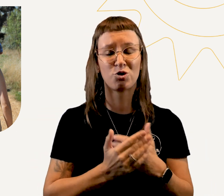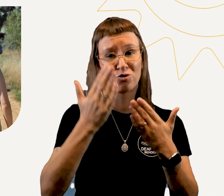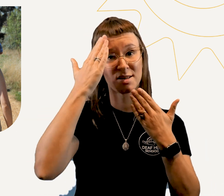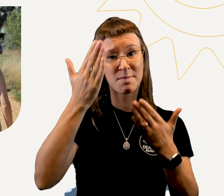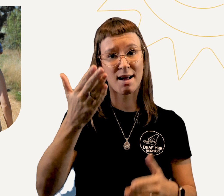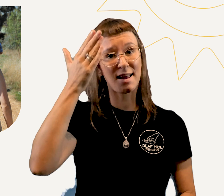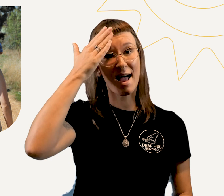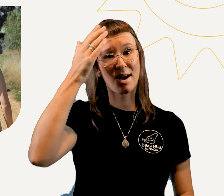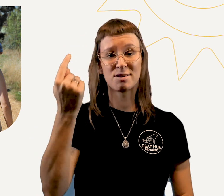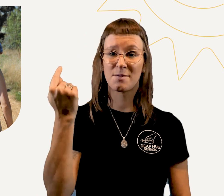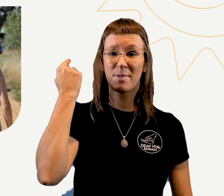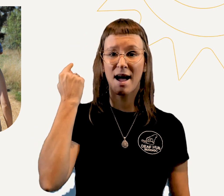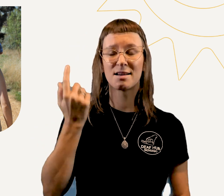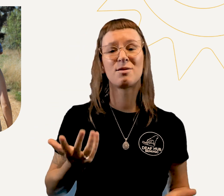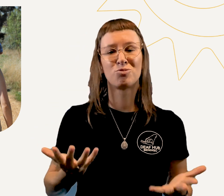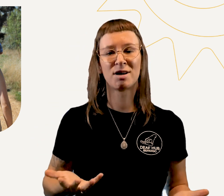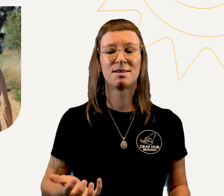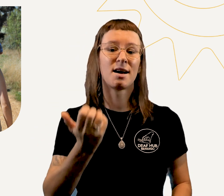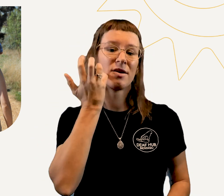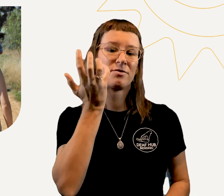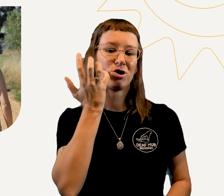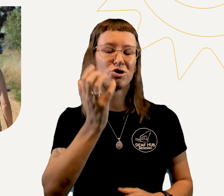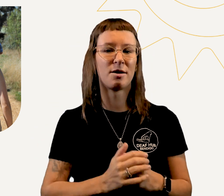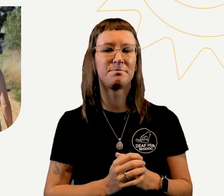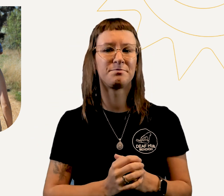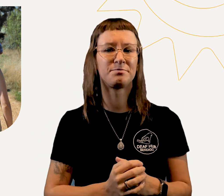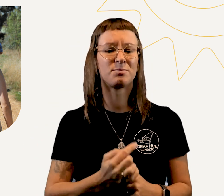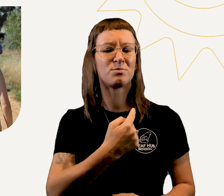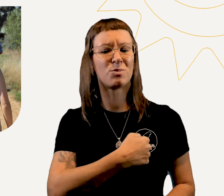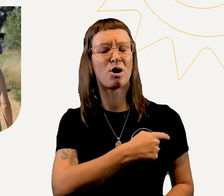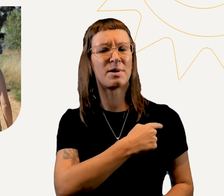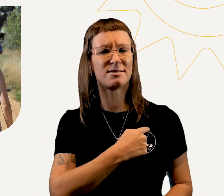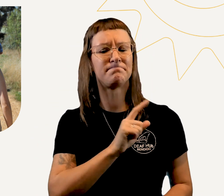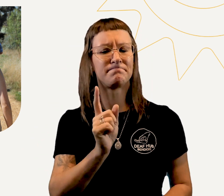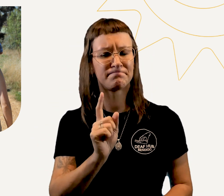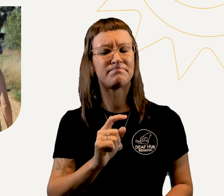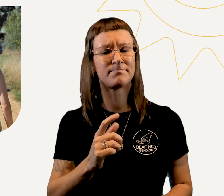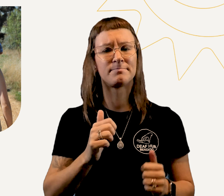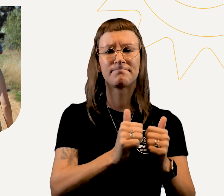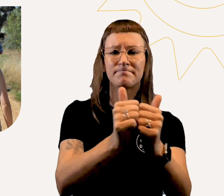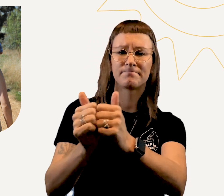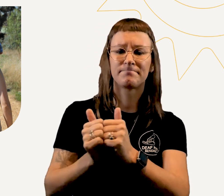As we pay our respects, to Elders past, present, and future, we pledge our commitment towards reconciliation and justice.